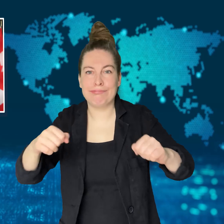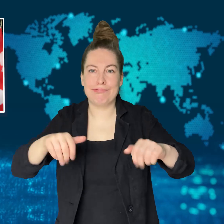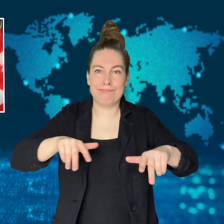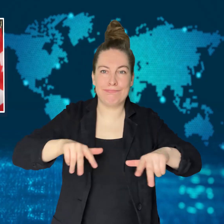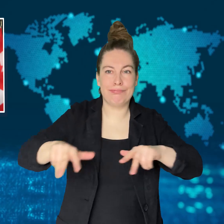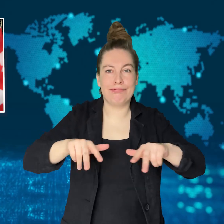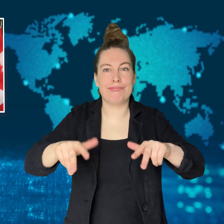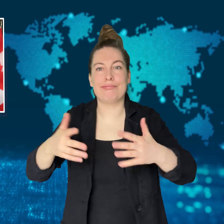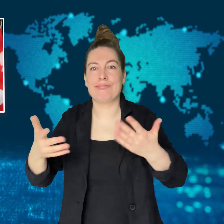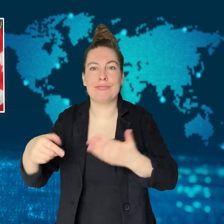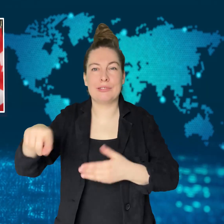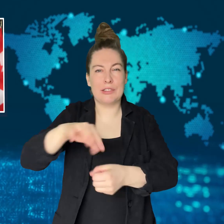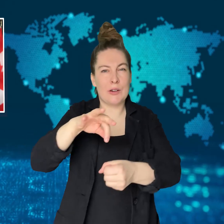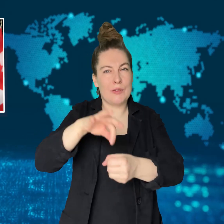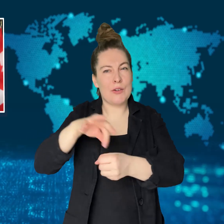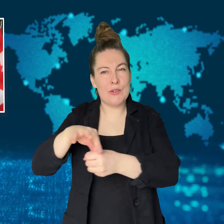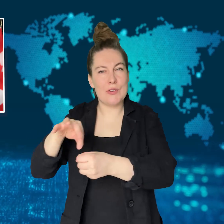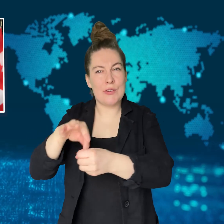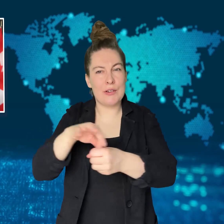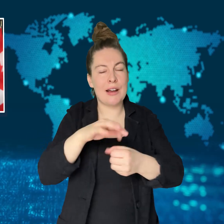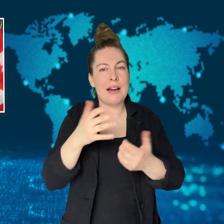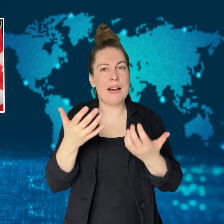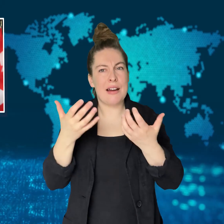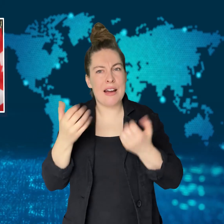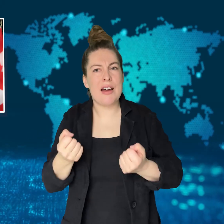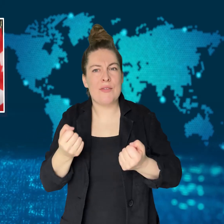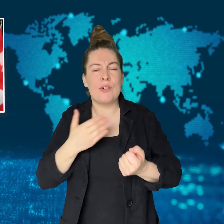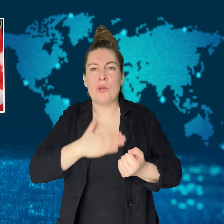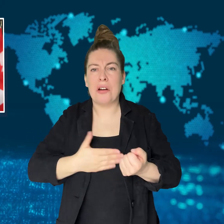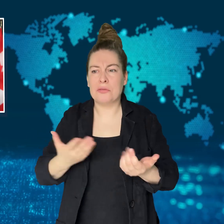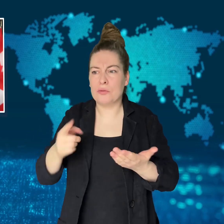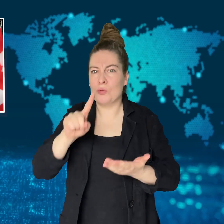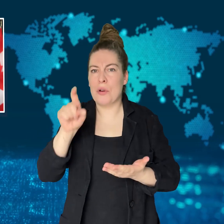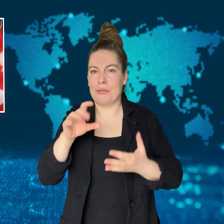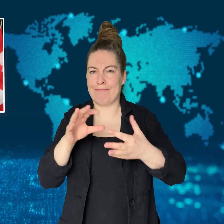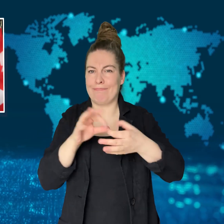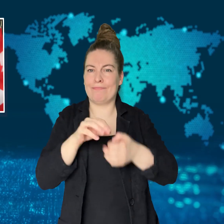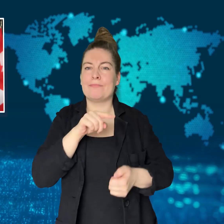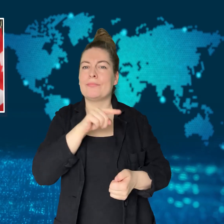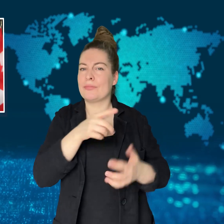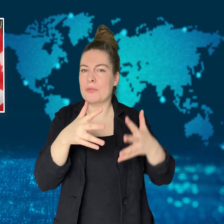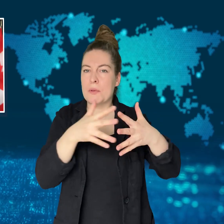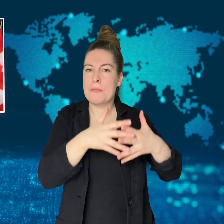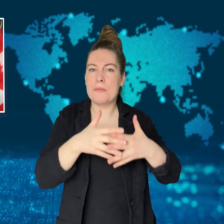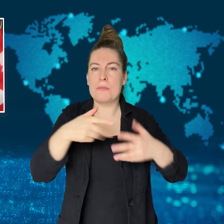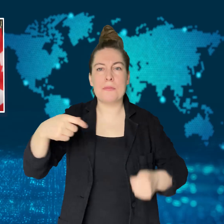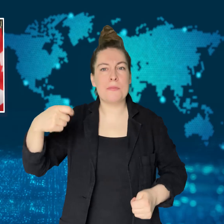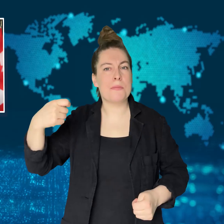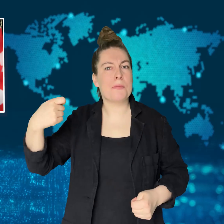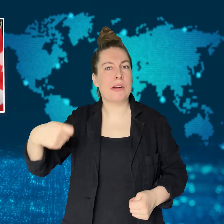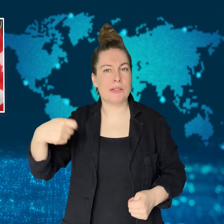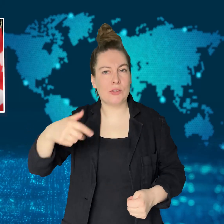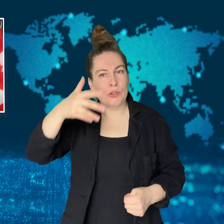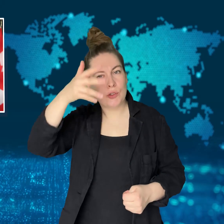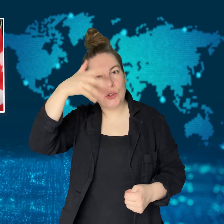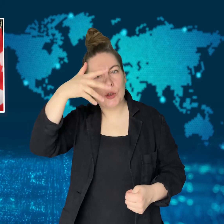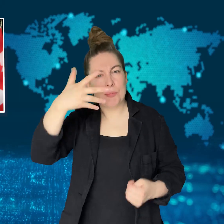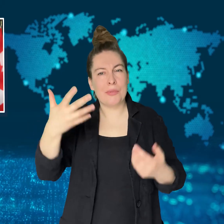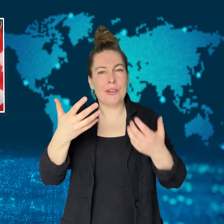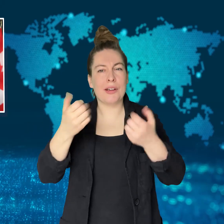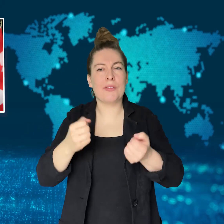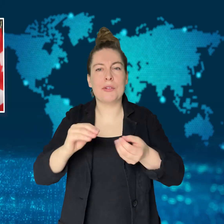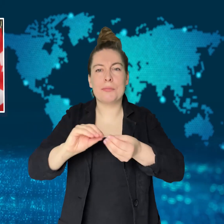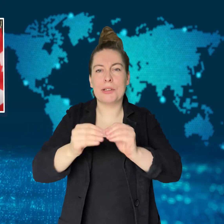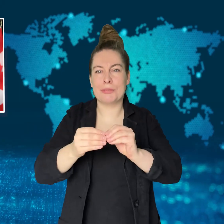campaign before the vote. Carney said he was calling for the election